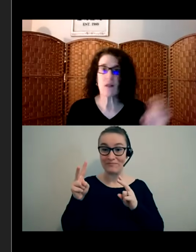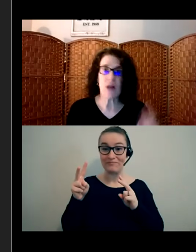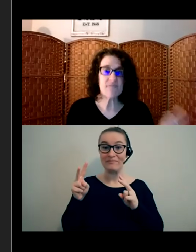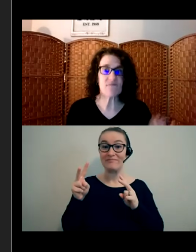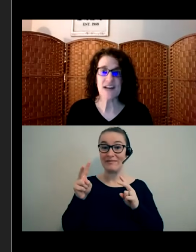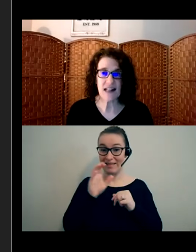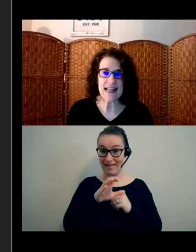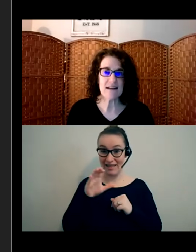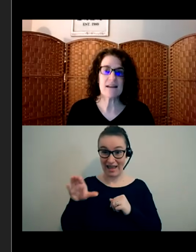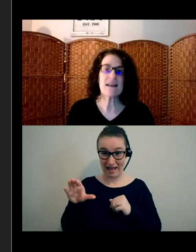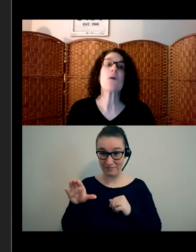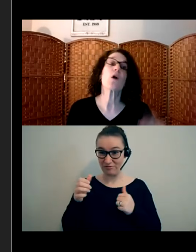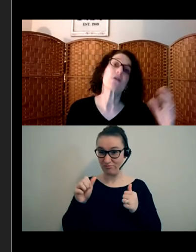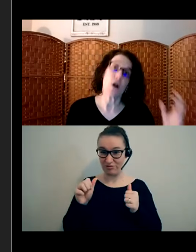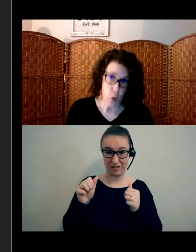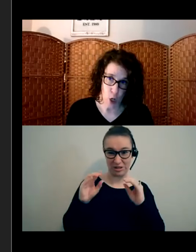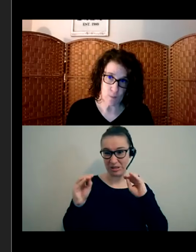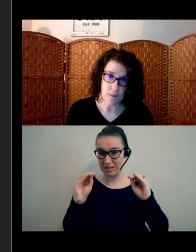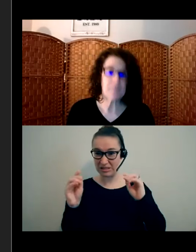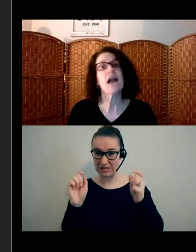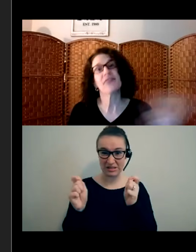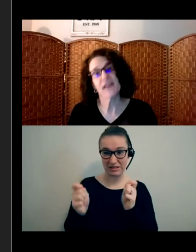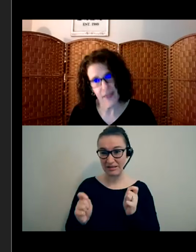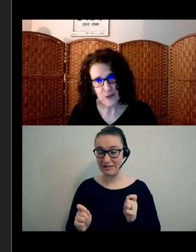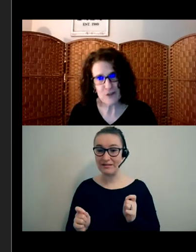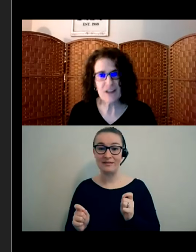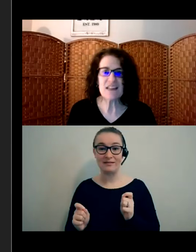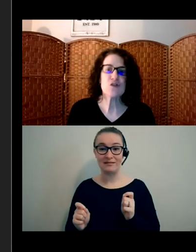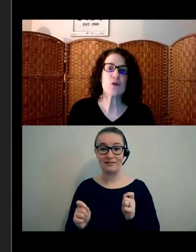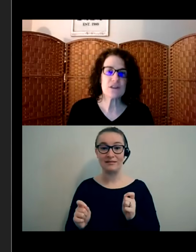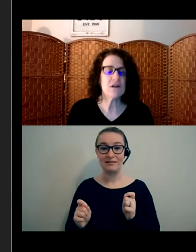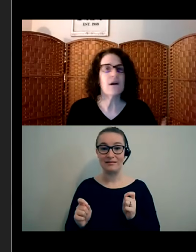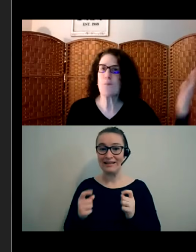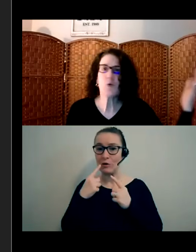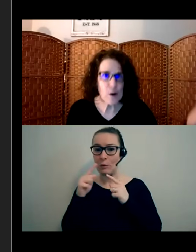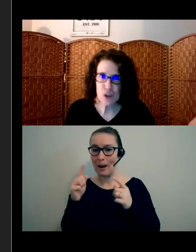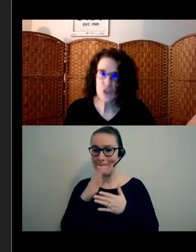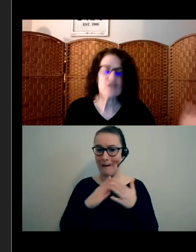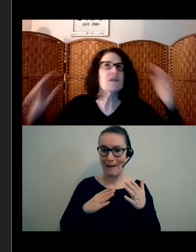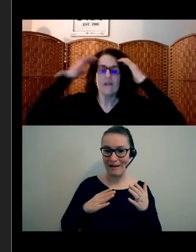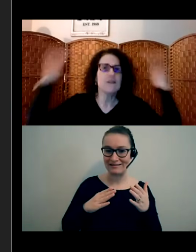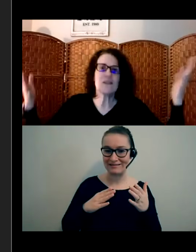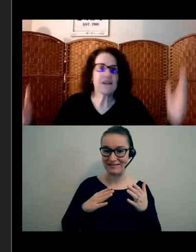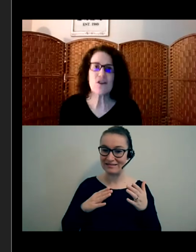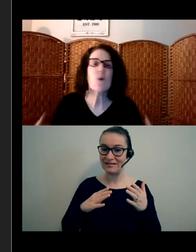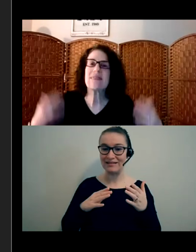After a lot of fiddling, it worked on Chrome, but not the others. Two browsers. You would think that